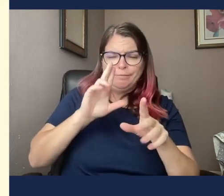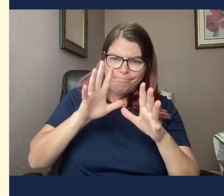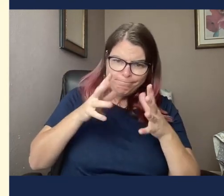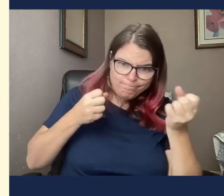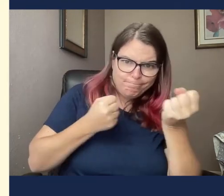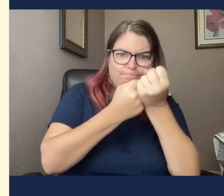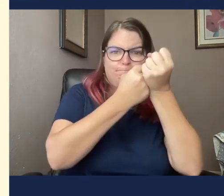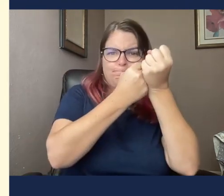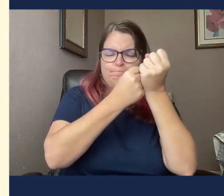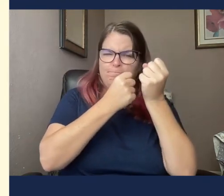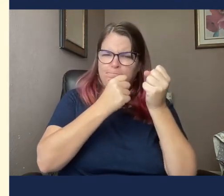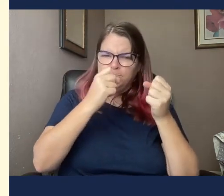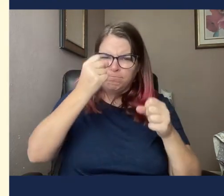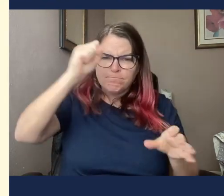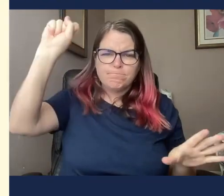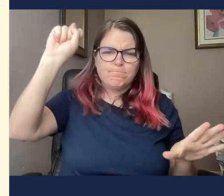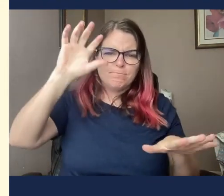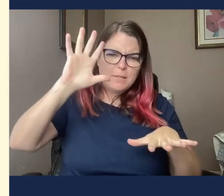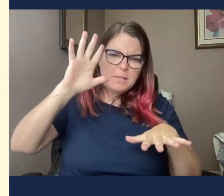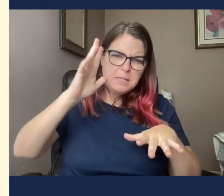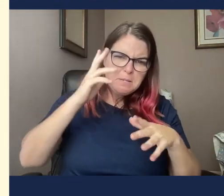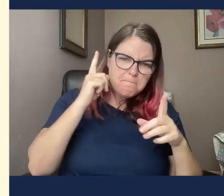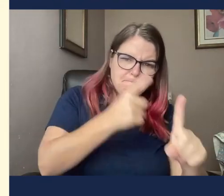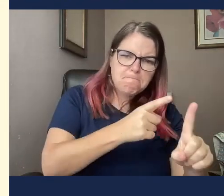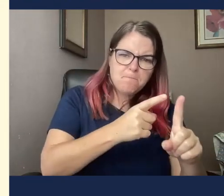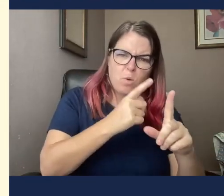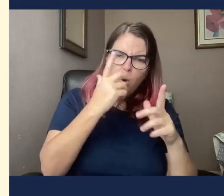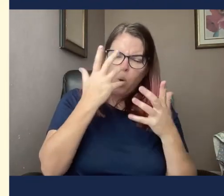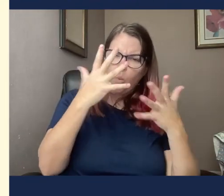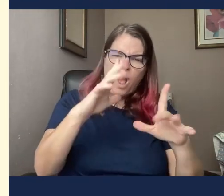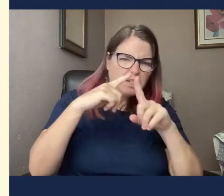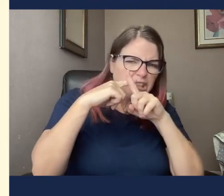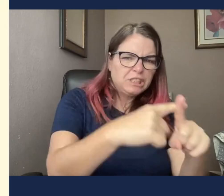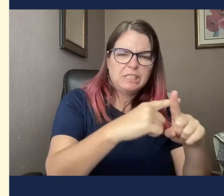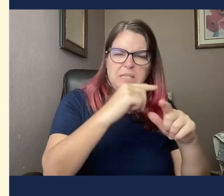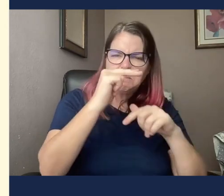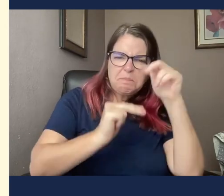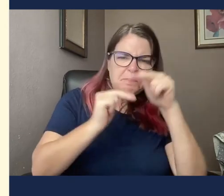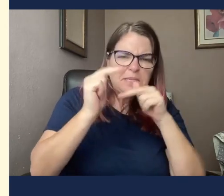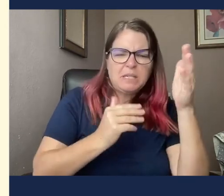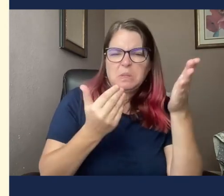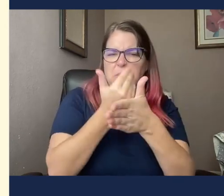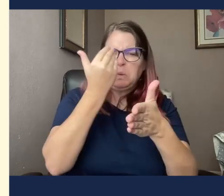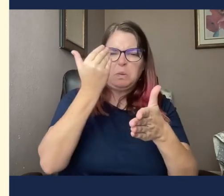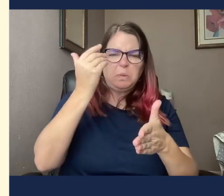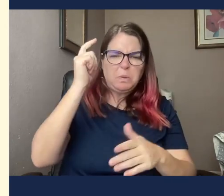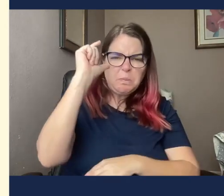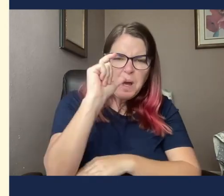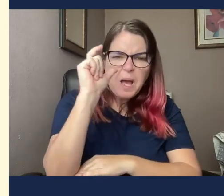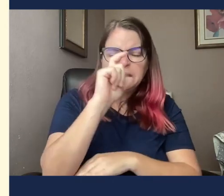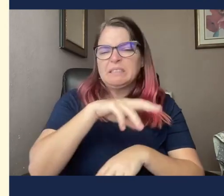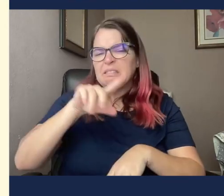islamophobia. How does islamophobia become systemic in the United States? Various